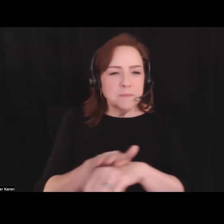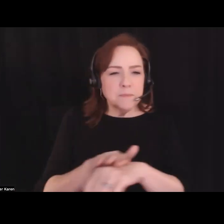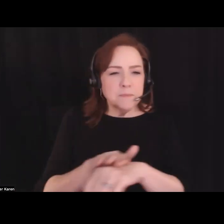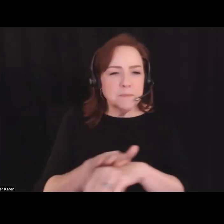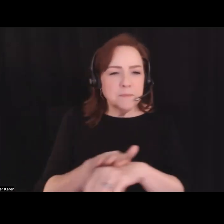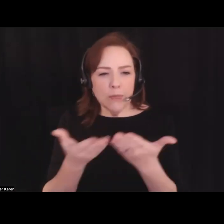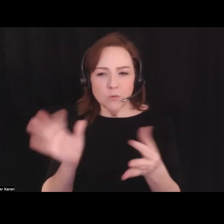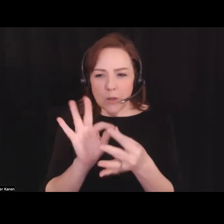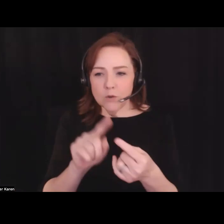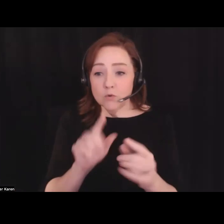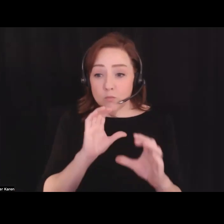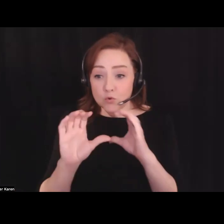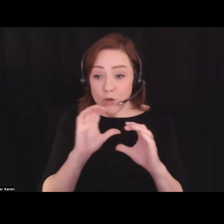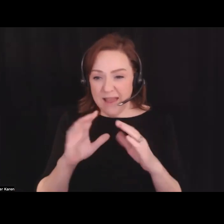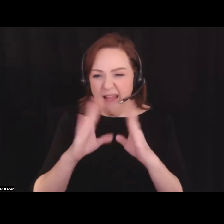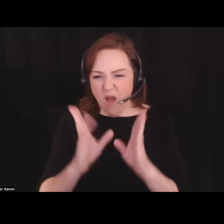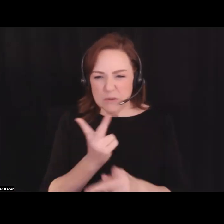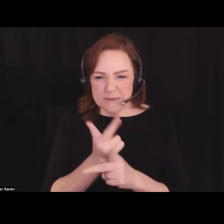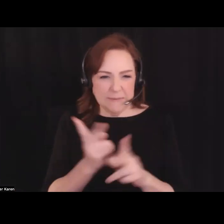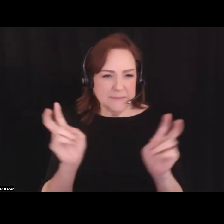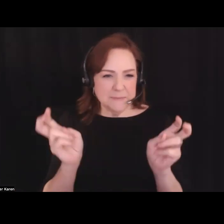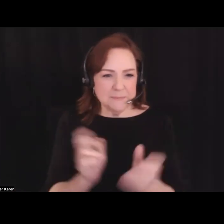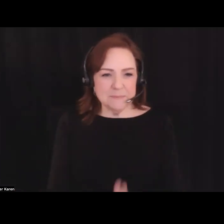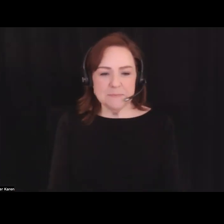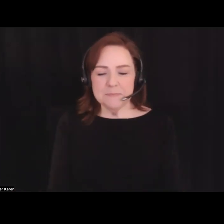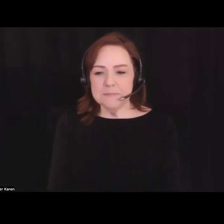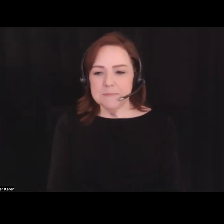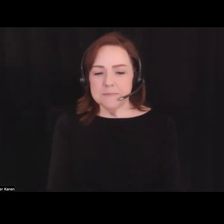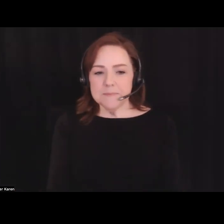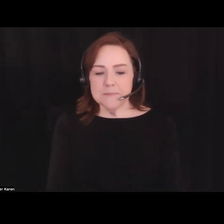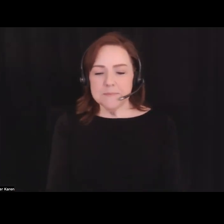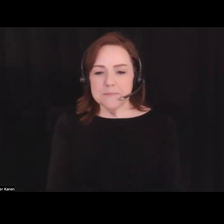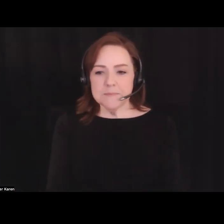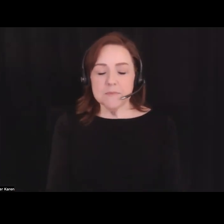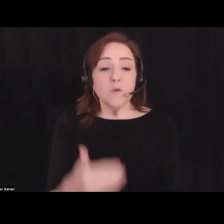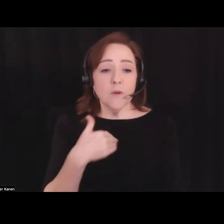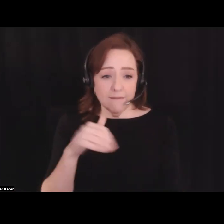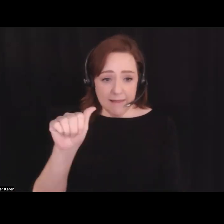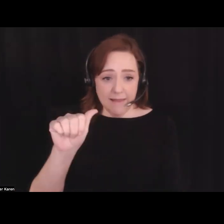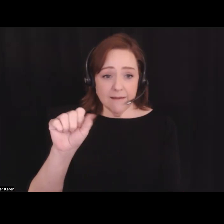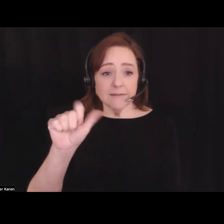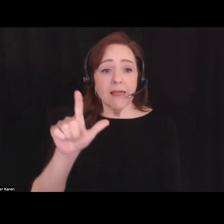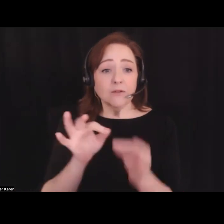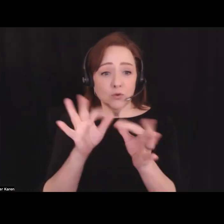Communications housekeeping. So we have American Sign Language interpreters that will be on